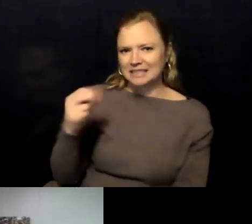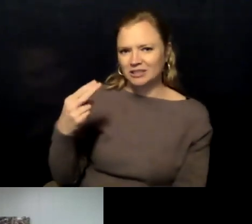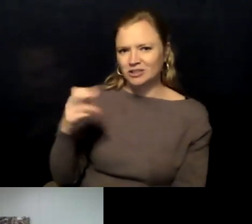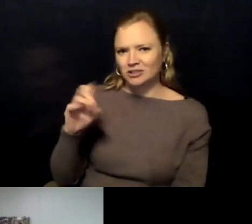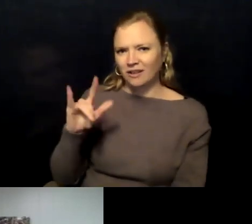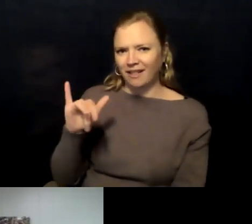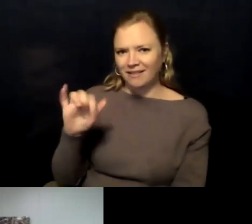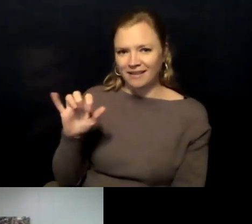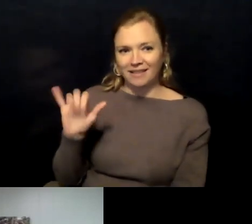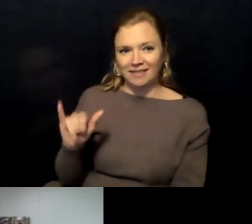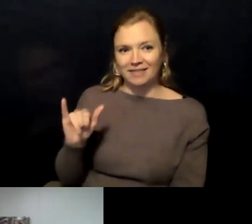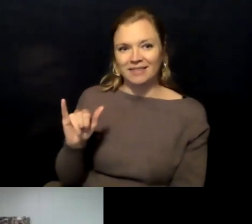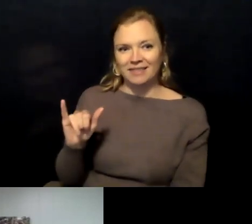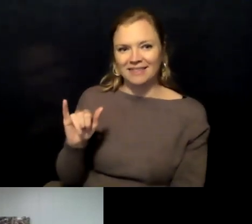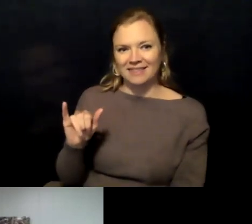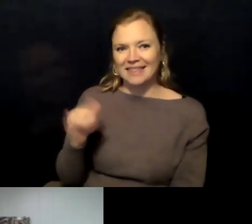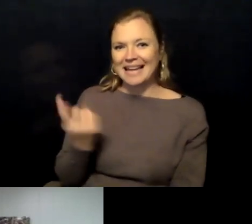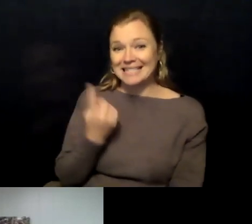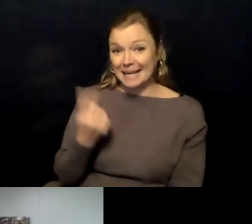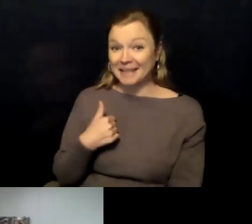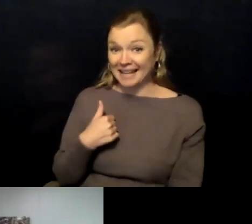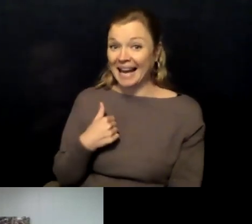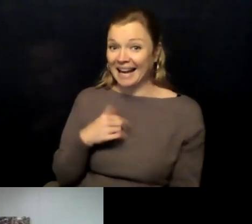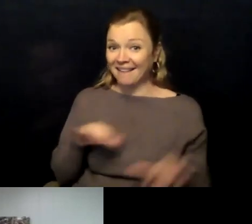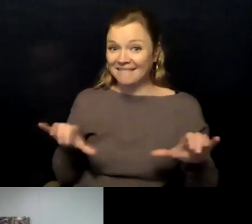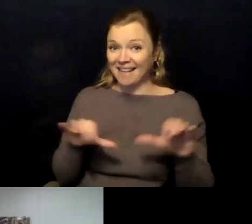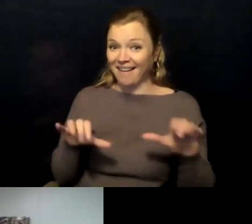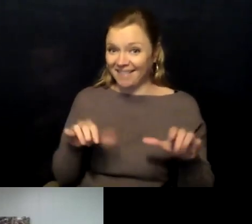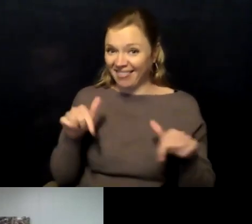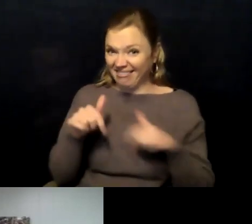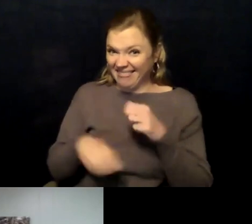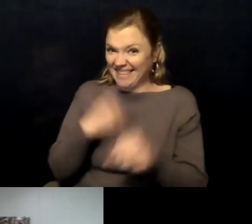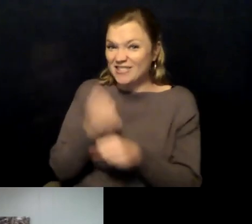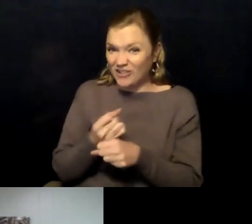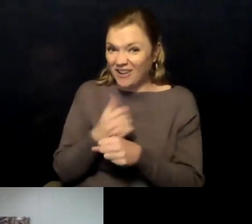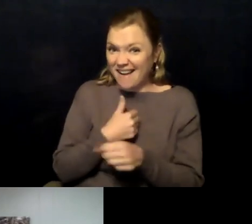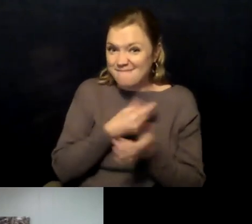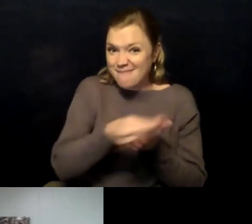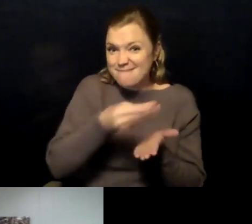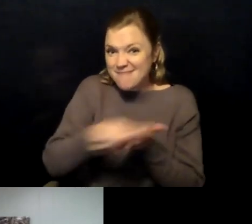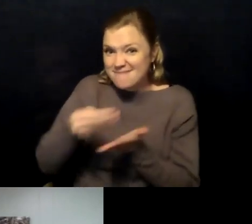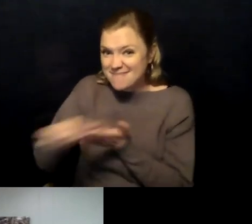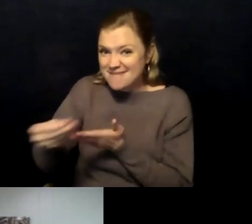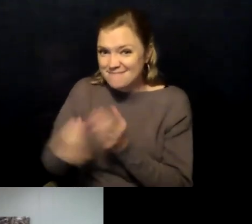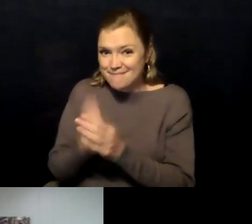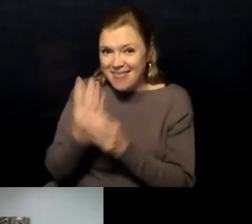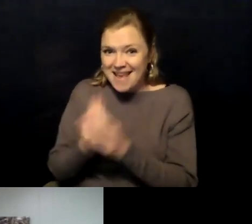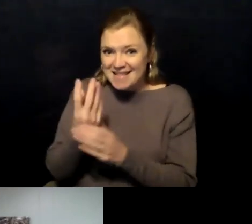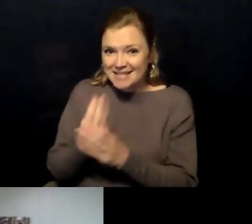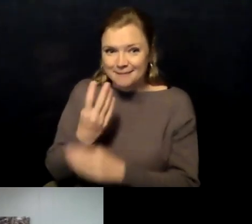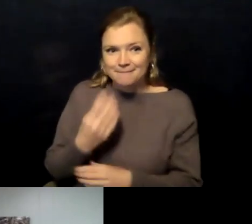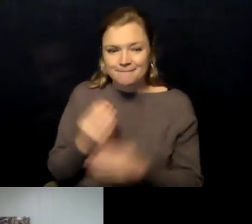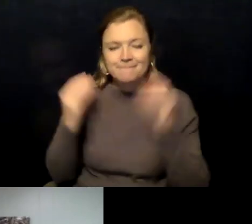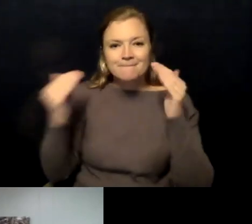getting a couple more plants so we'll see what comes out, awesome. Do you have an animal exhibit that